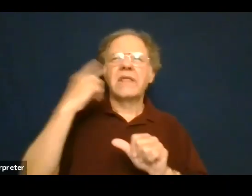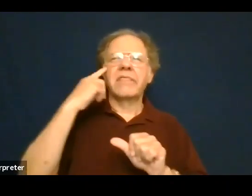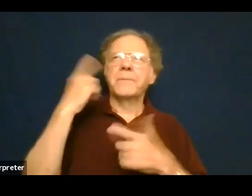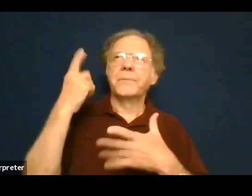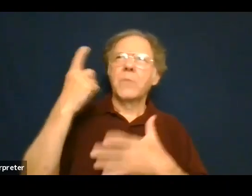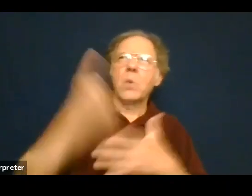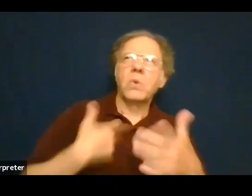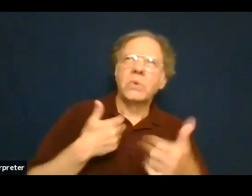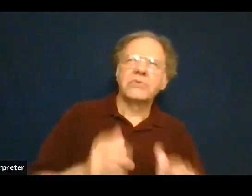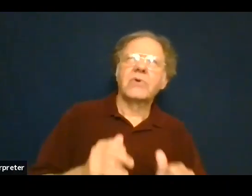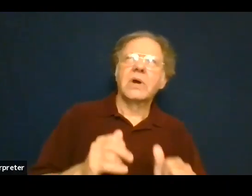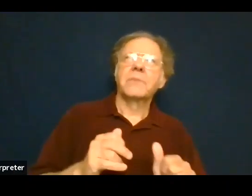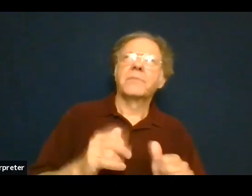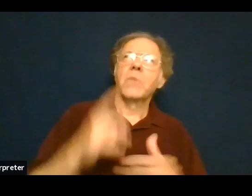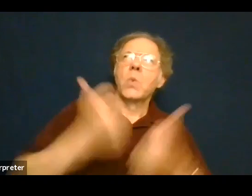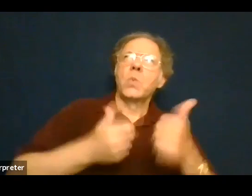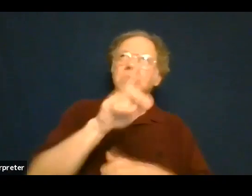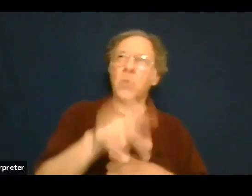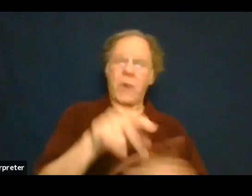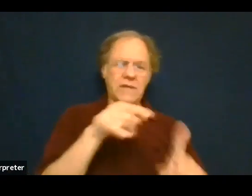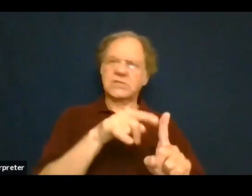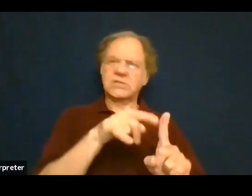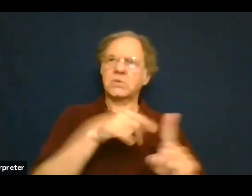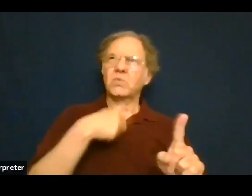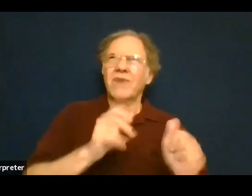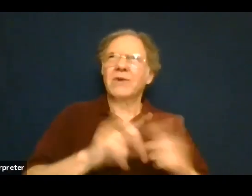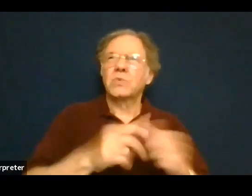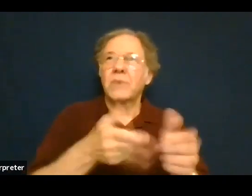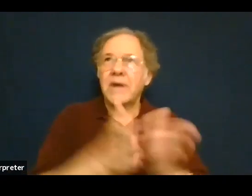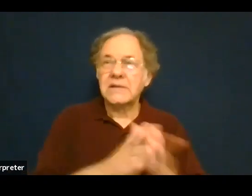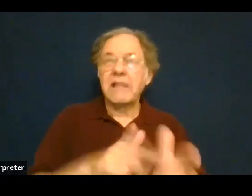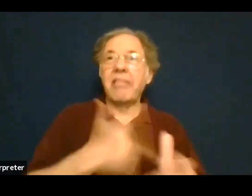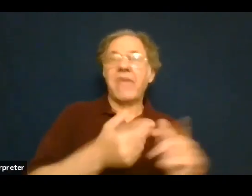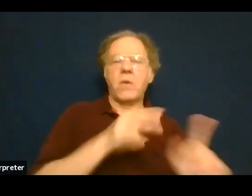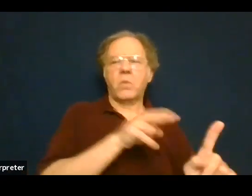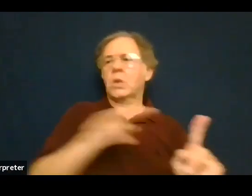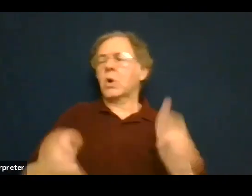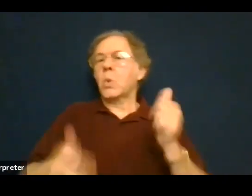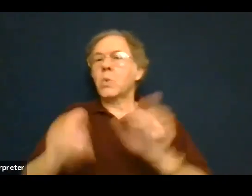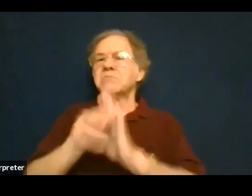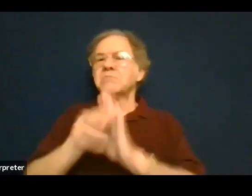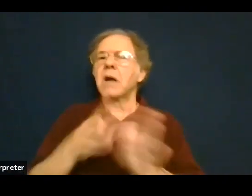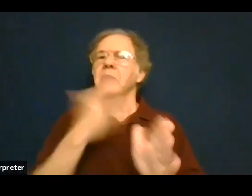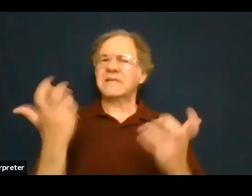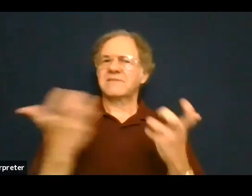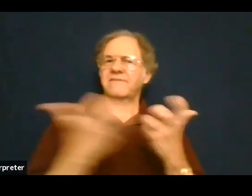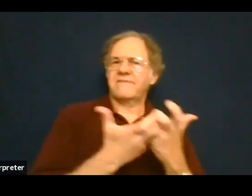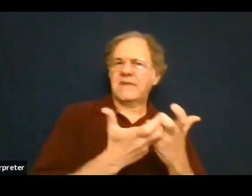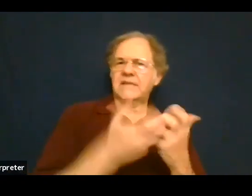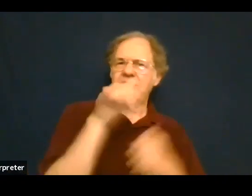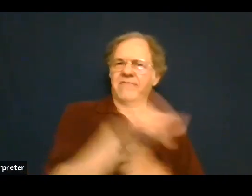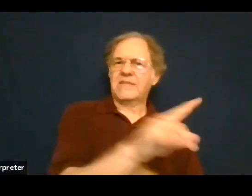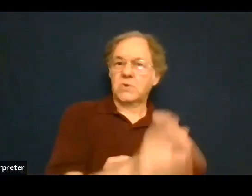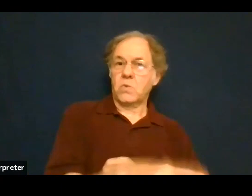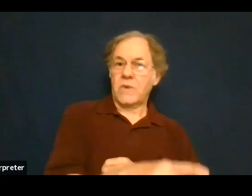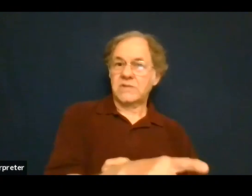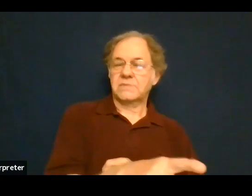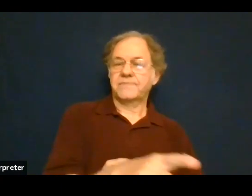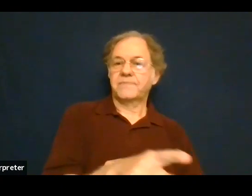question are we trying to ask? And then we look at what model best suits to answer that question. So mice have a lot of advantages, and one of them